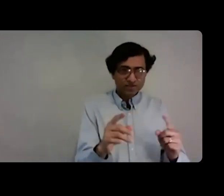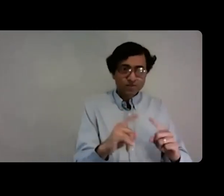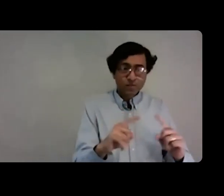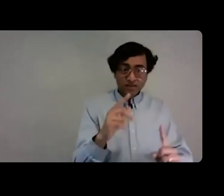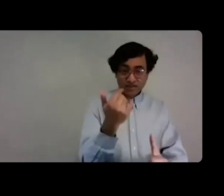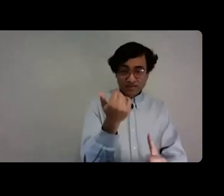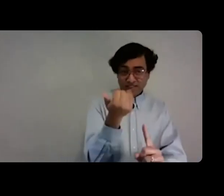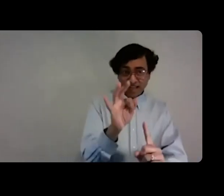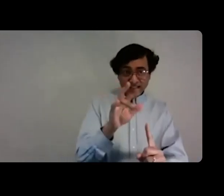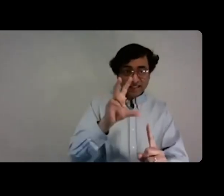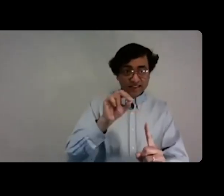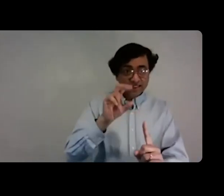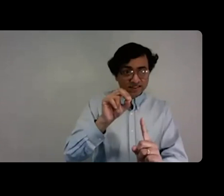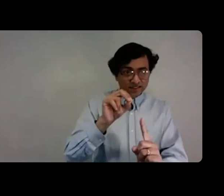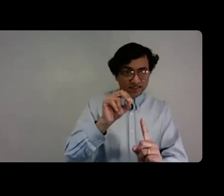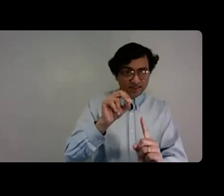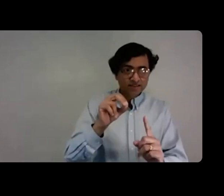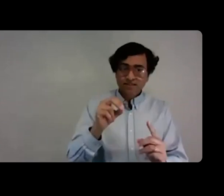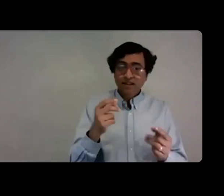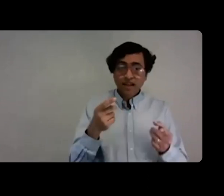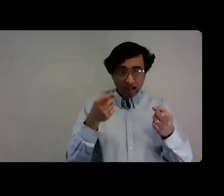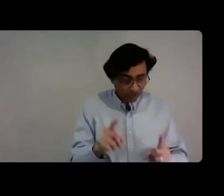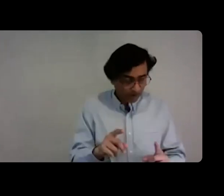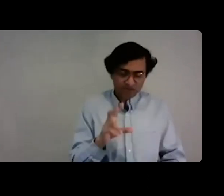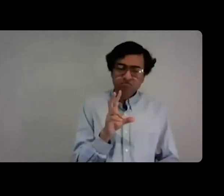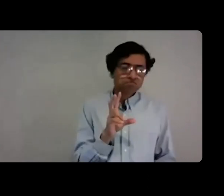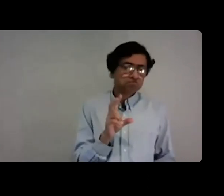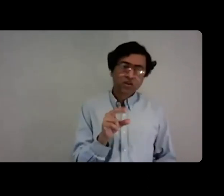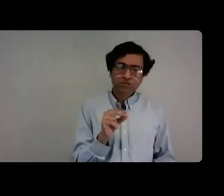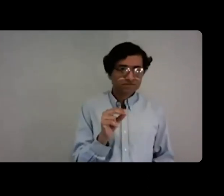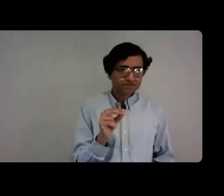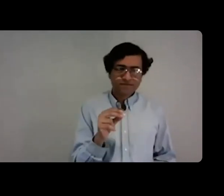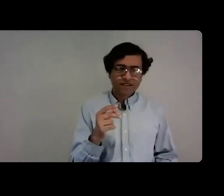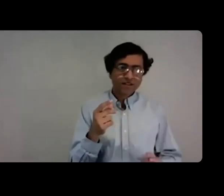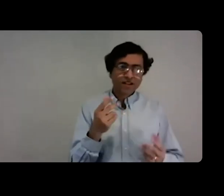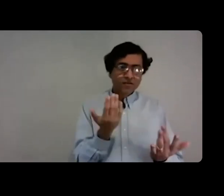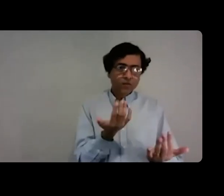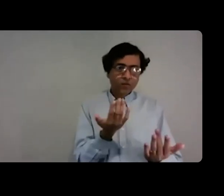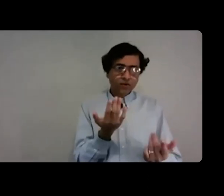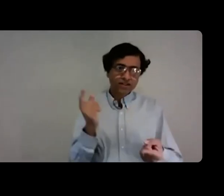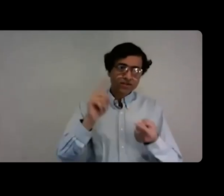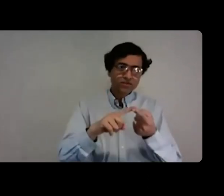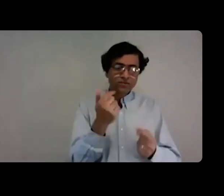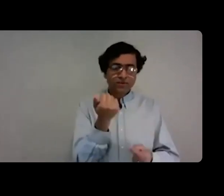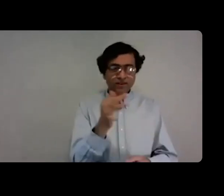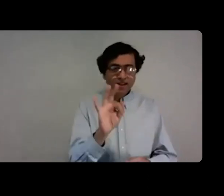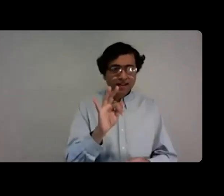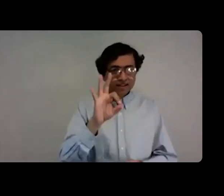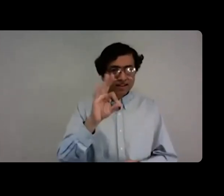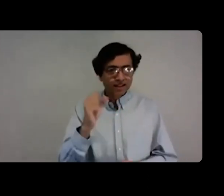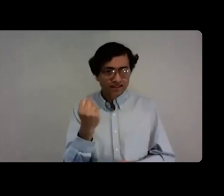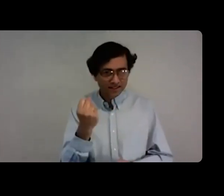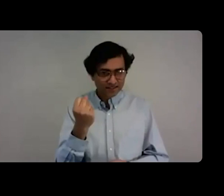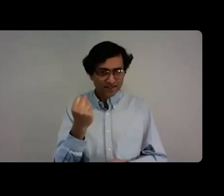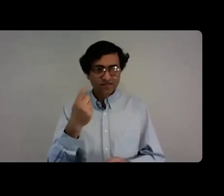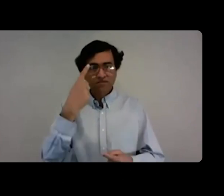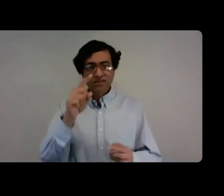Of course, we know that today is captioning. But in the 1930s that was not a technology that was understood or used or invented.